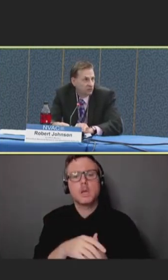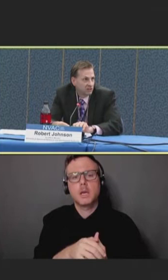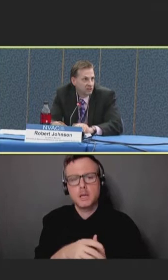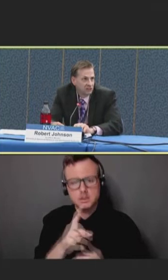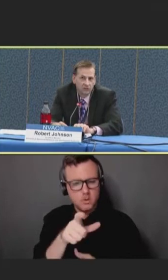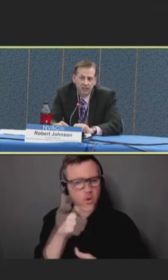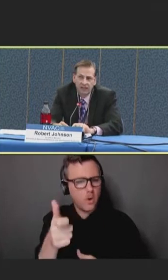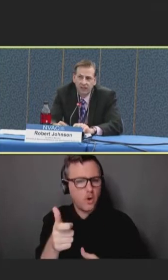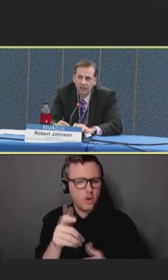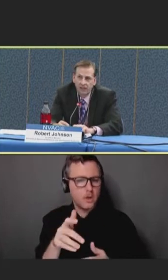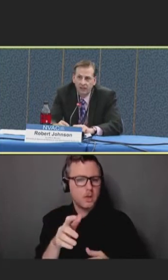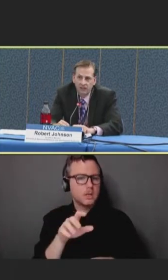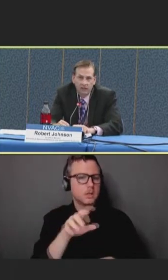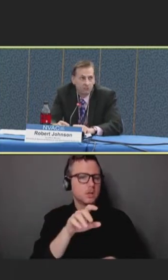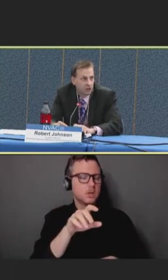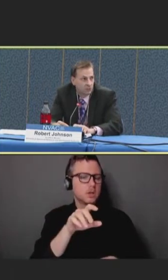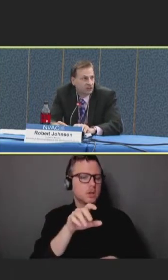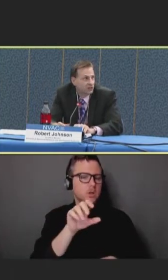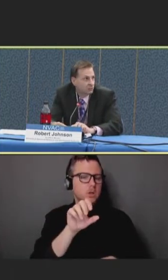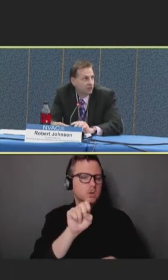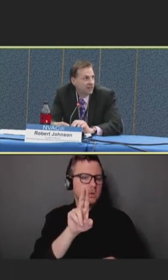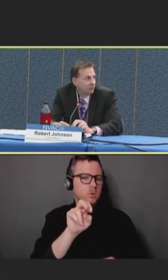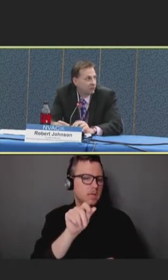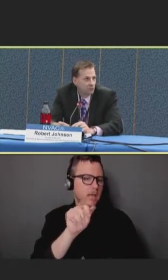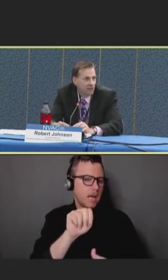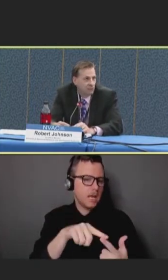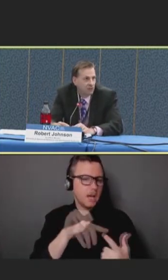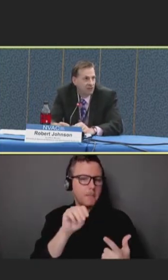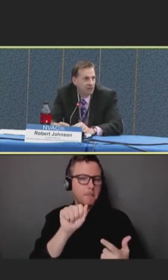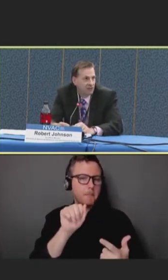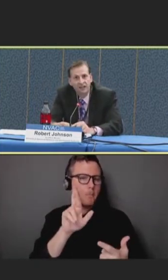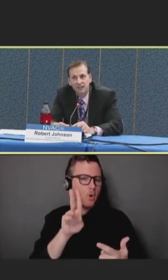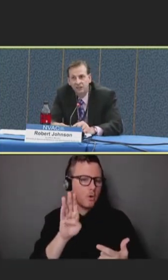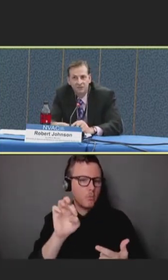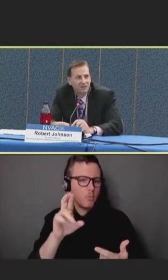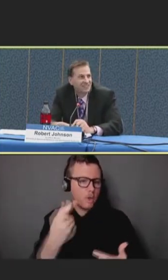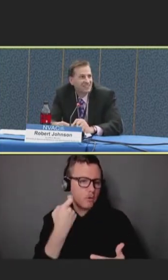others on Sudan and Marburg. I just pointed out the three outbreaks over the last three months